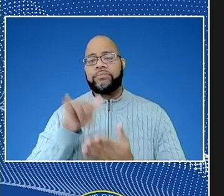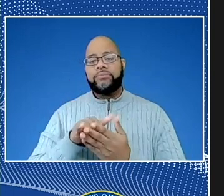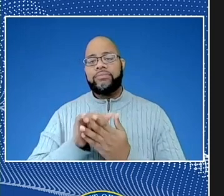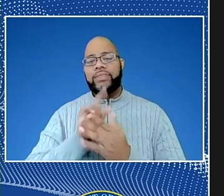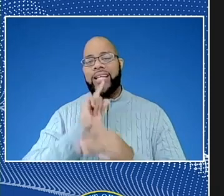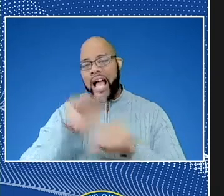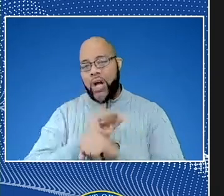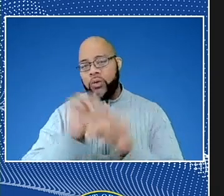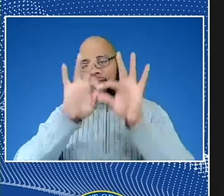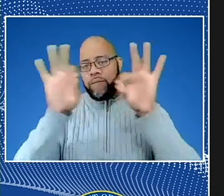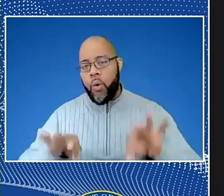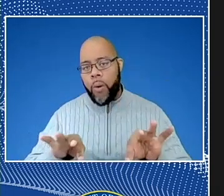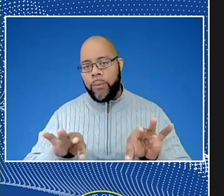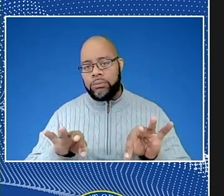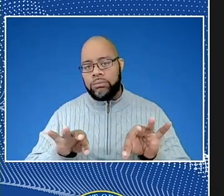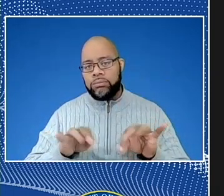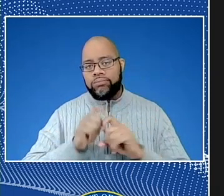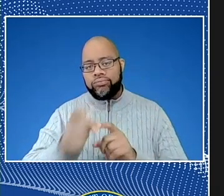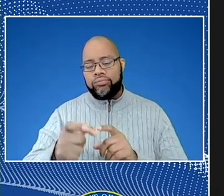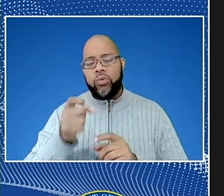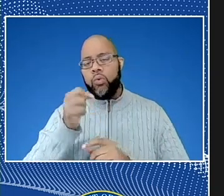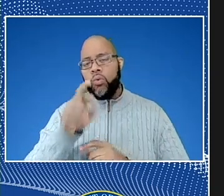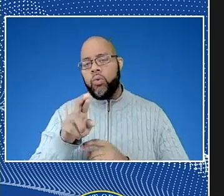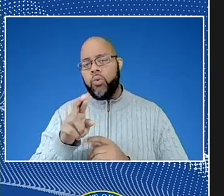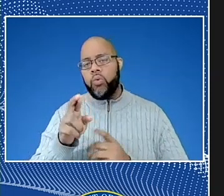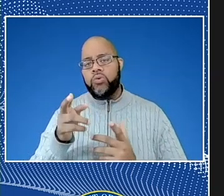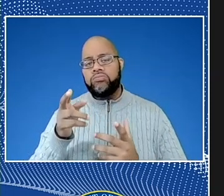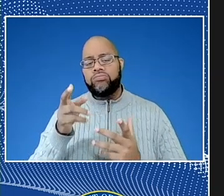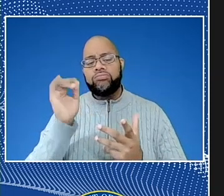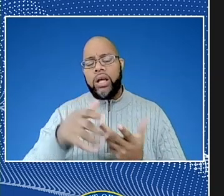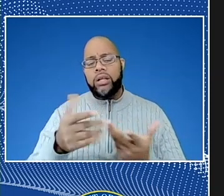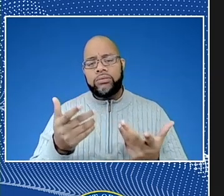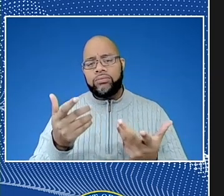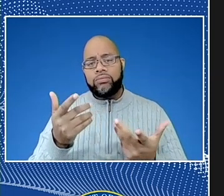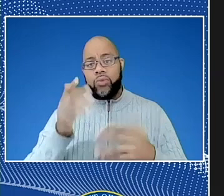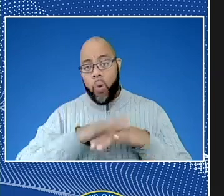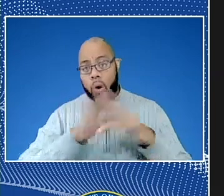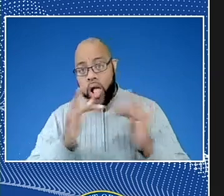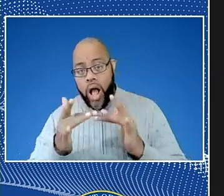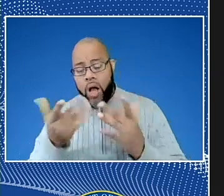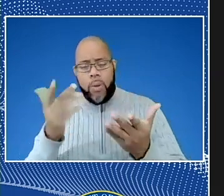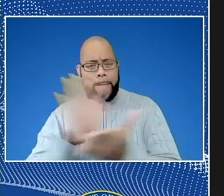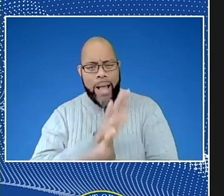to the extent they exist or, you know, are they online? Are they paper? How are they submitted?